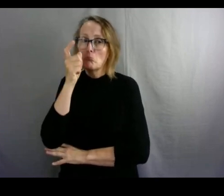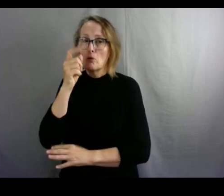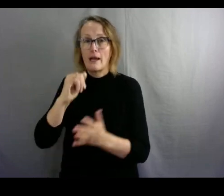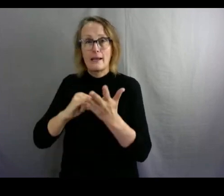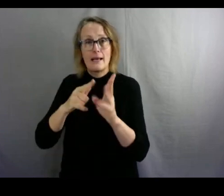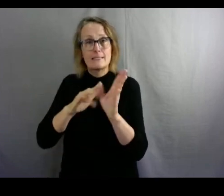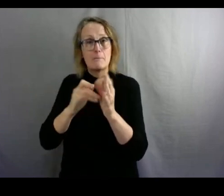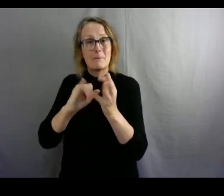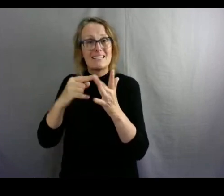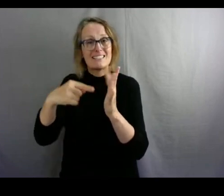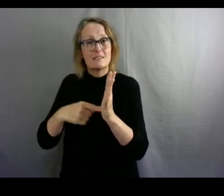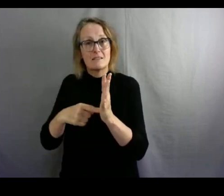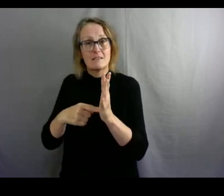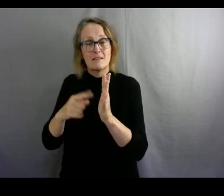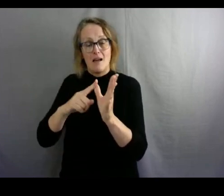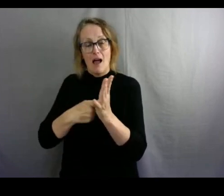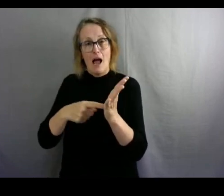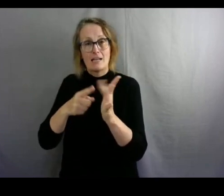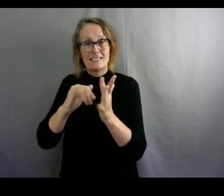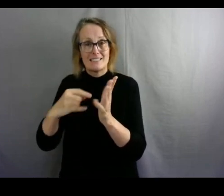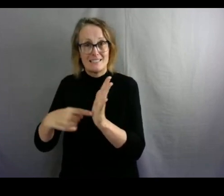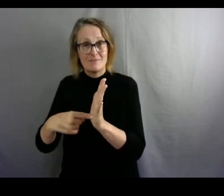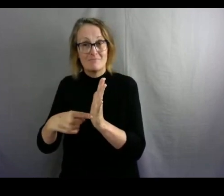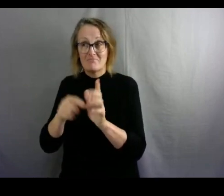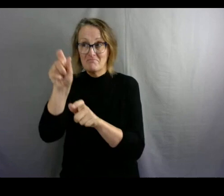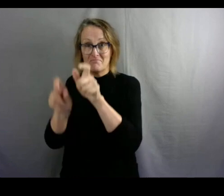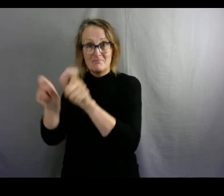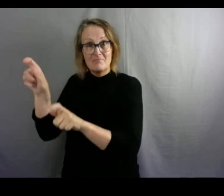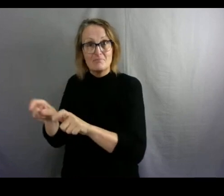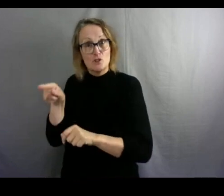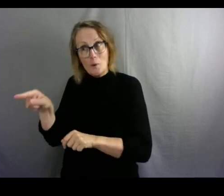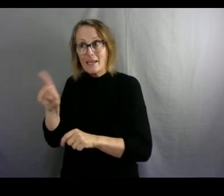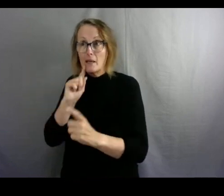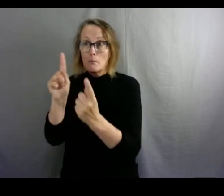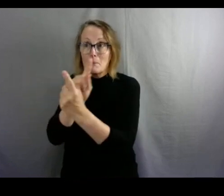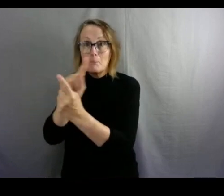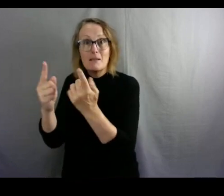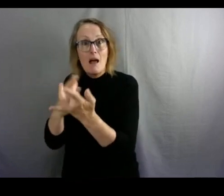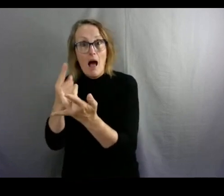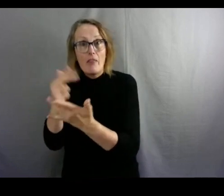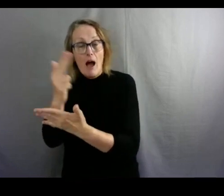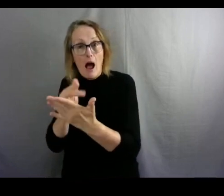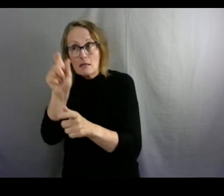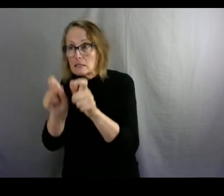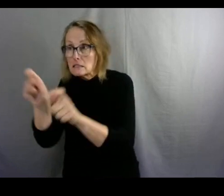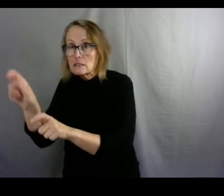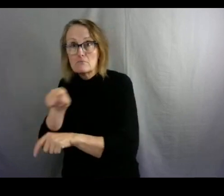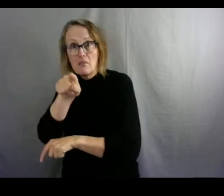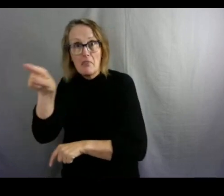For example, the links he had with and many other, writer at that time,